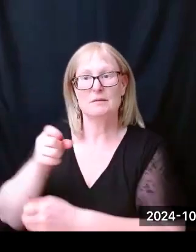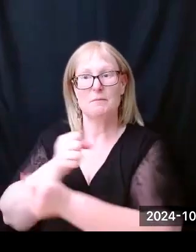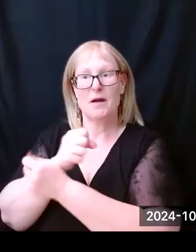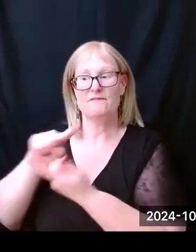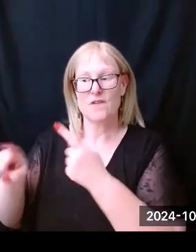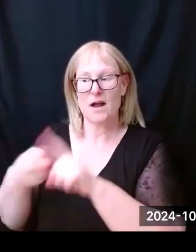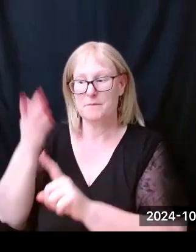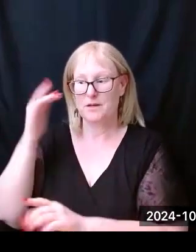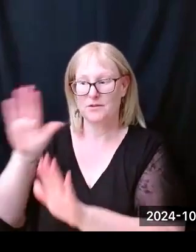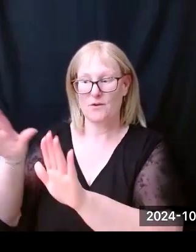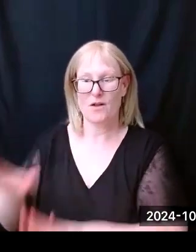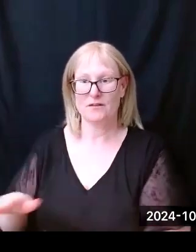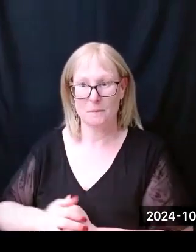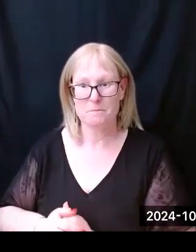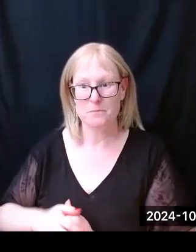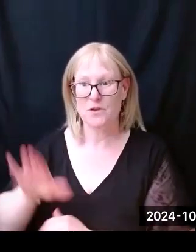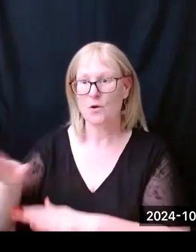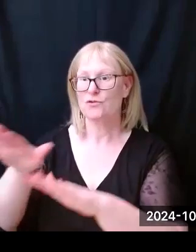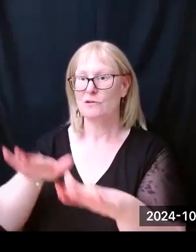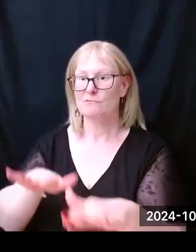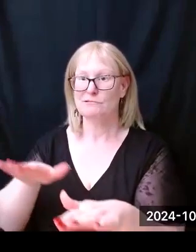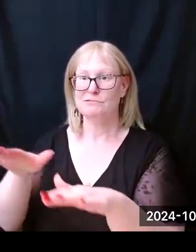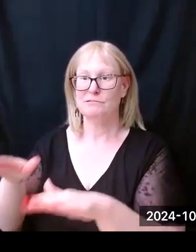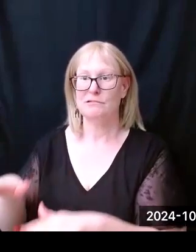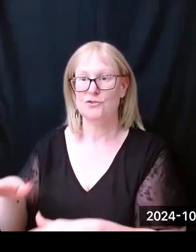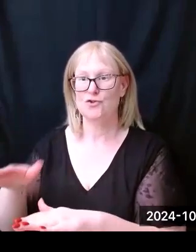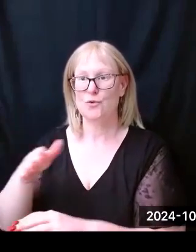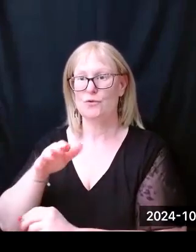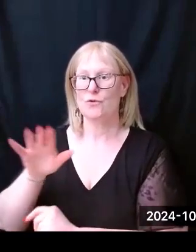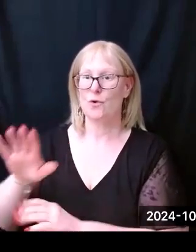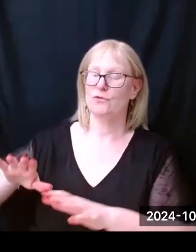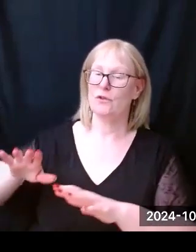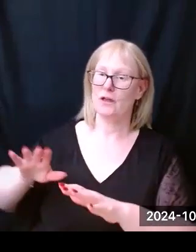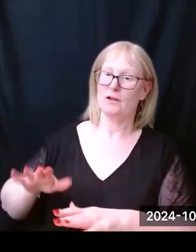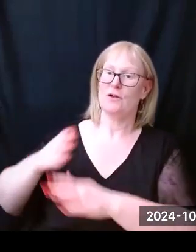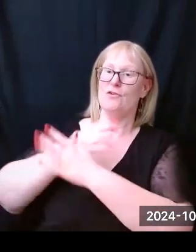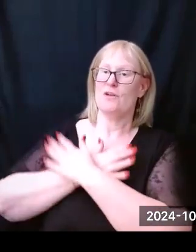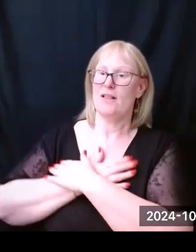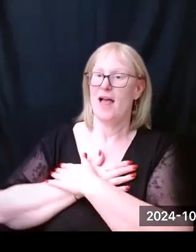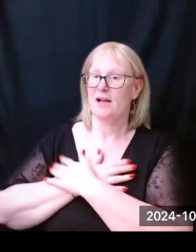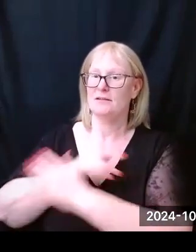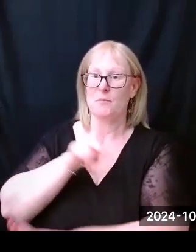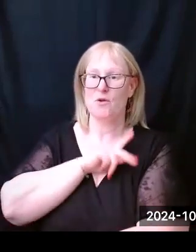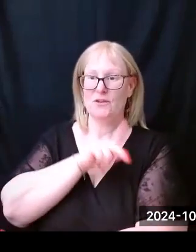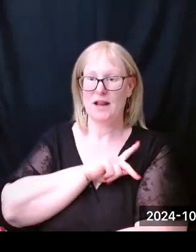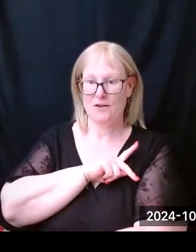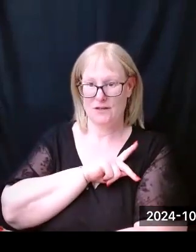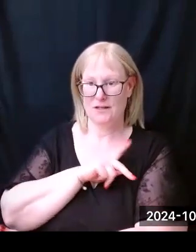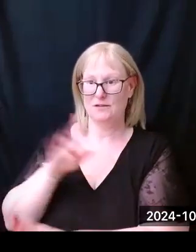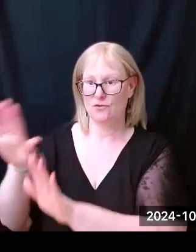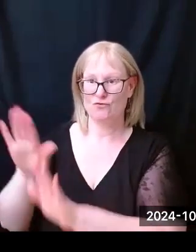Right. And those chill, even cool temperaments are great, too. So all of these bring their strengths with them. And we just want